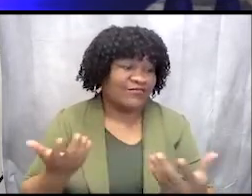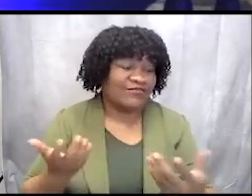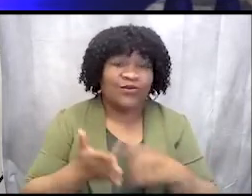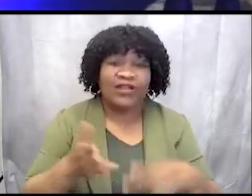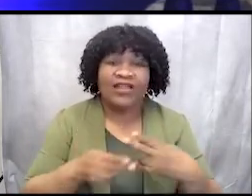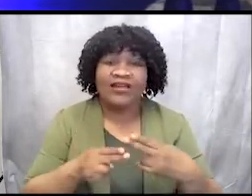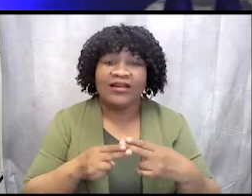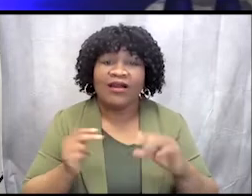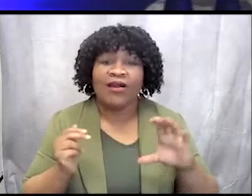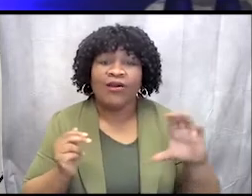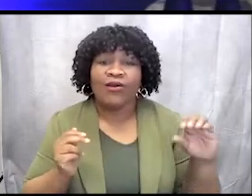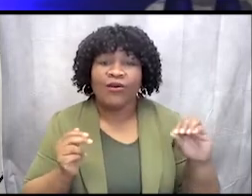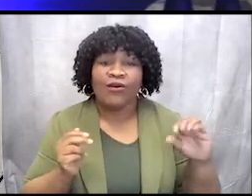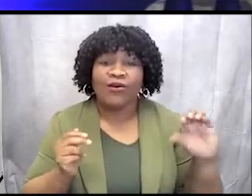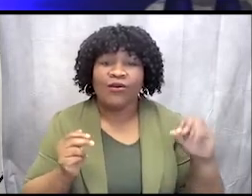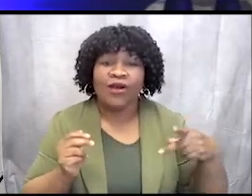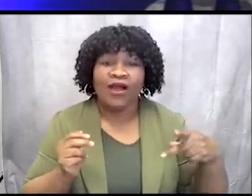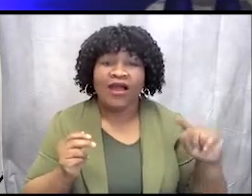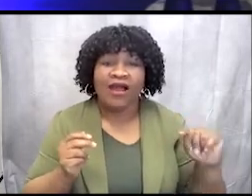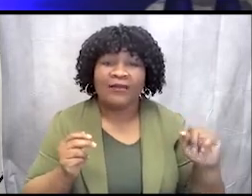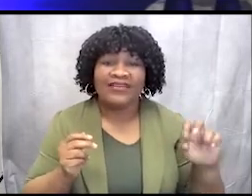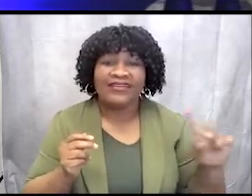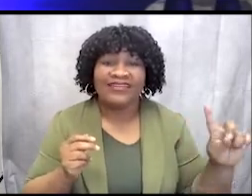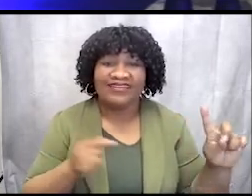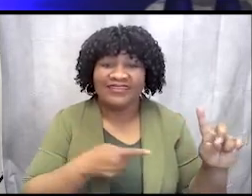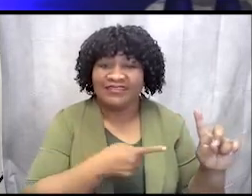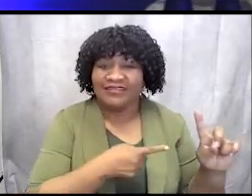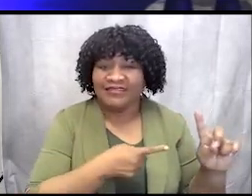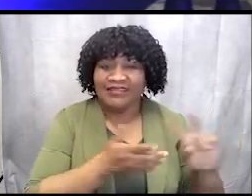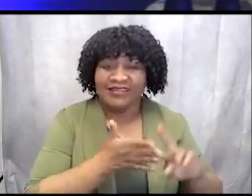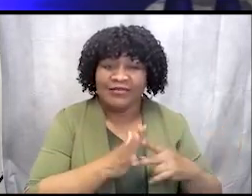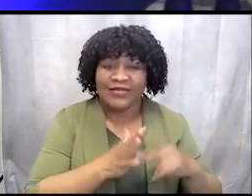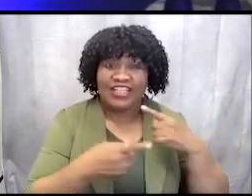And we're not, I think, achieving the goal